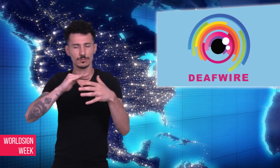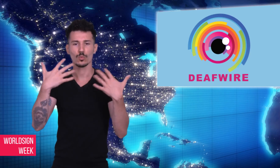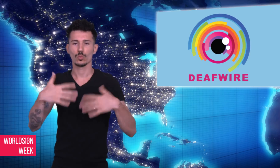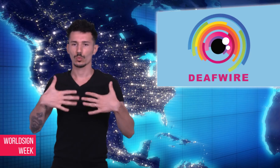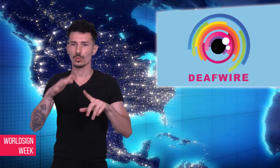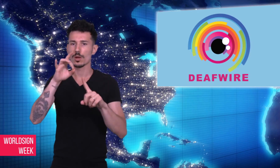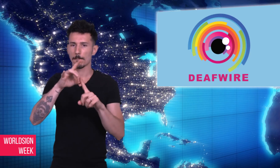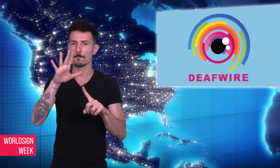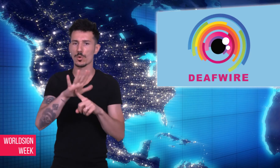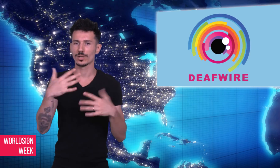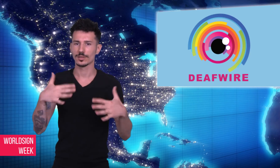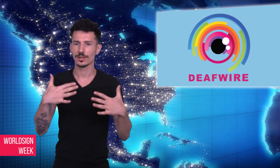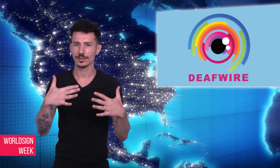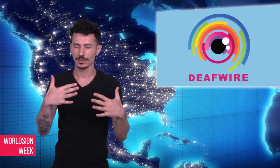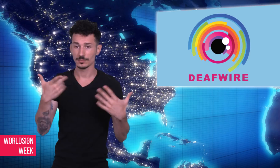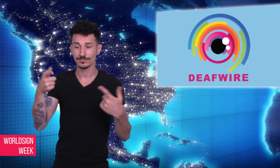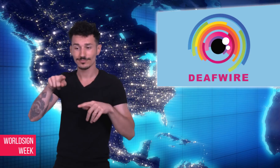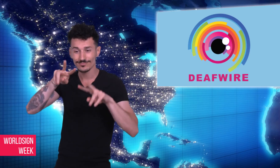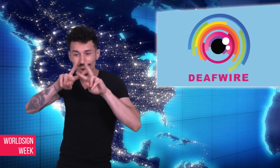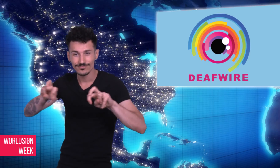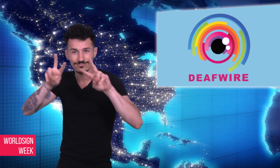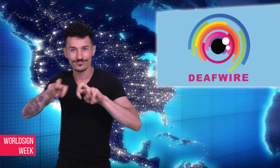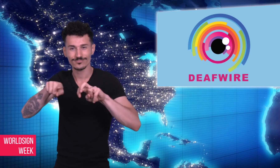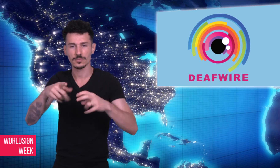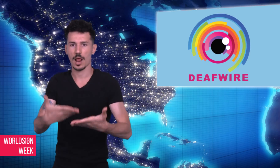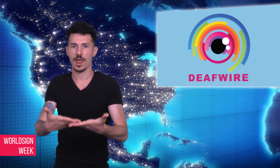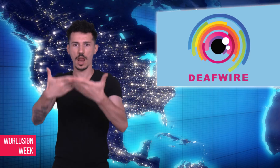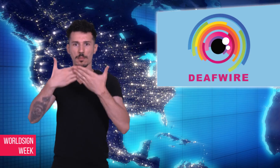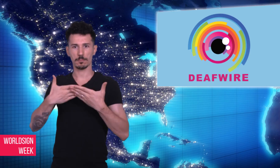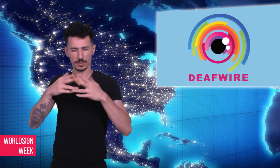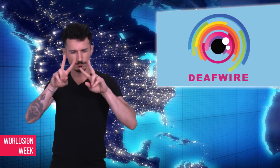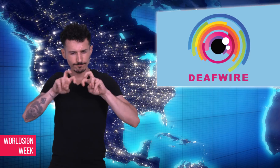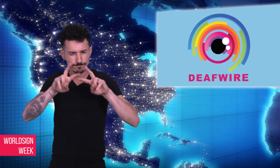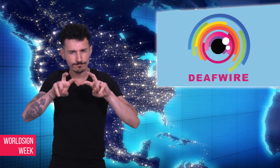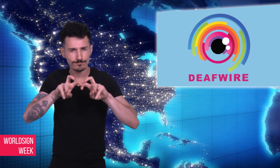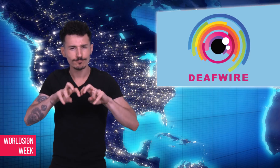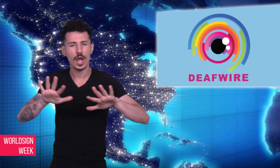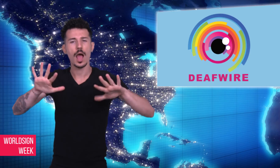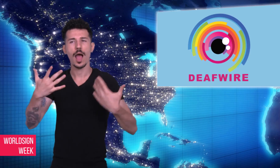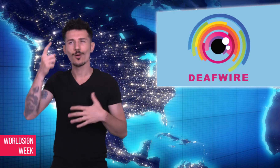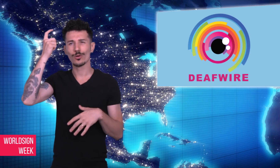matter is an important part in brain, and this study would help us get better understanding of how the